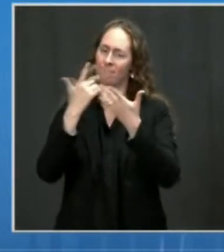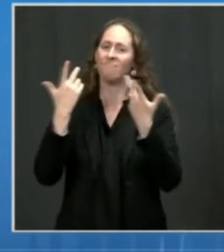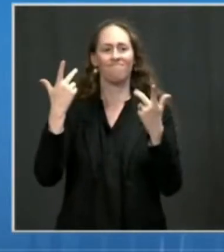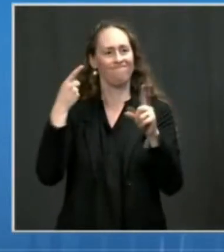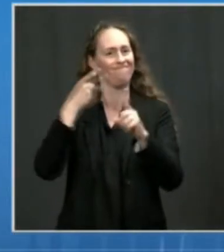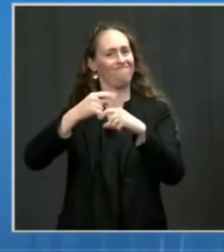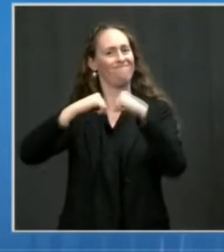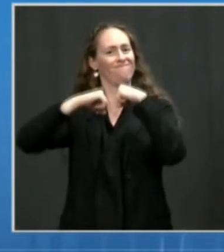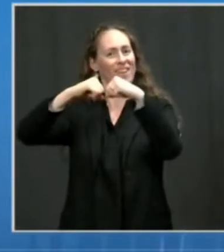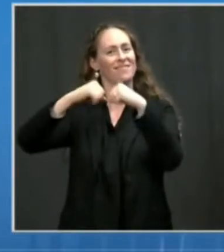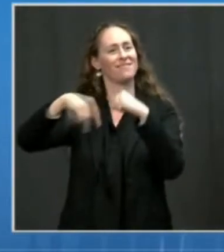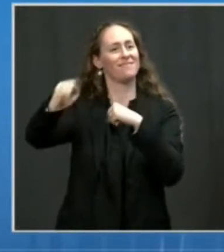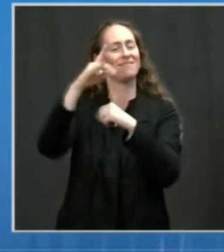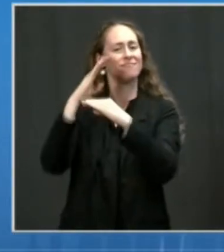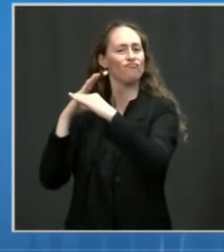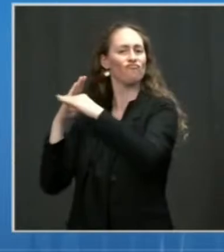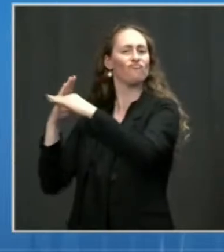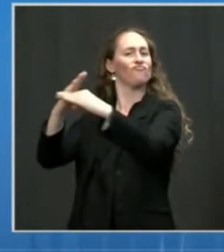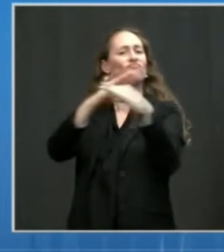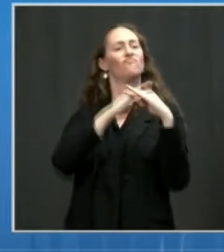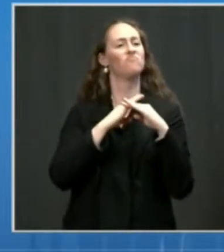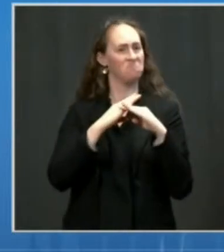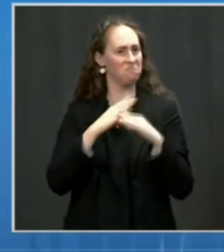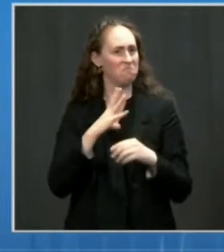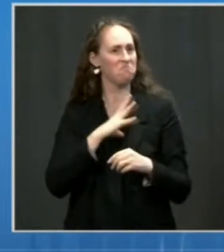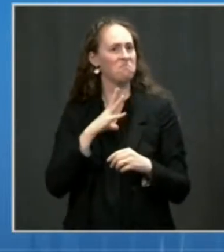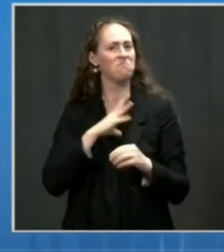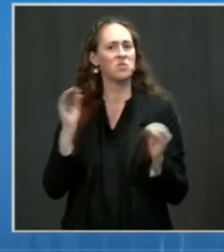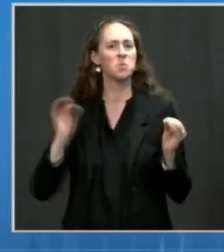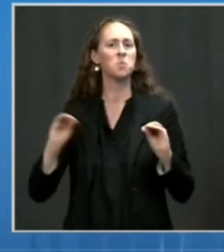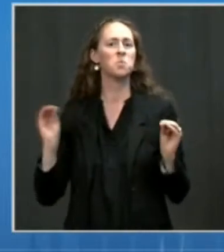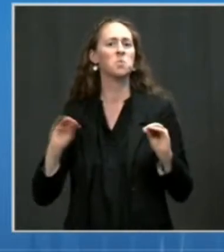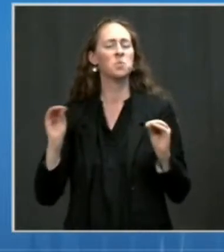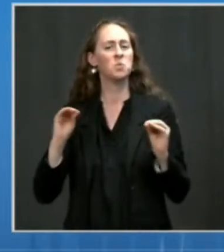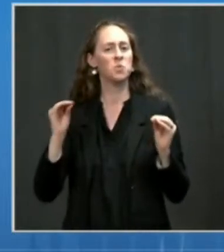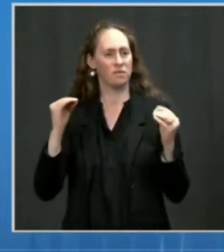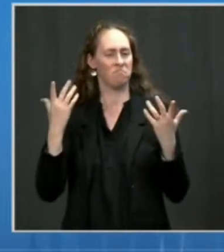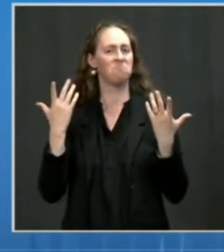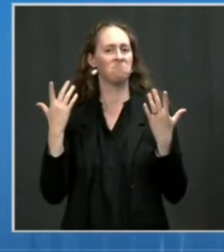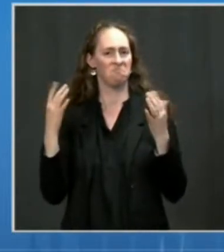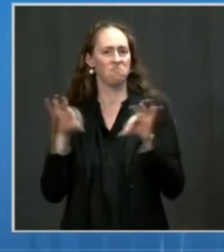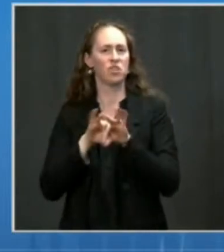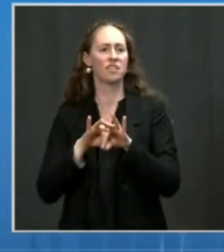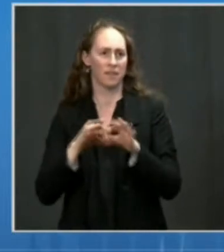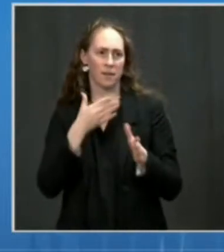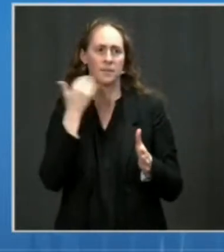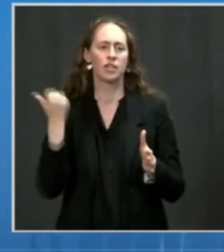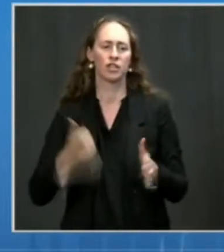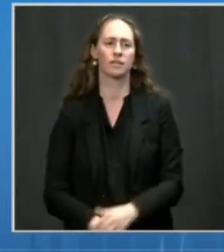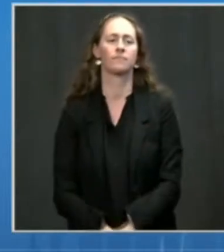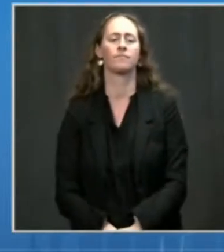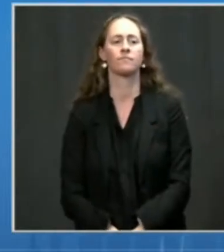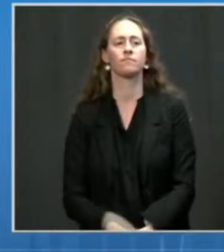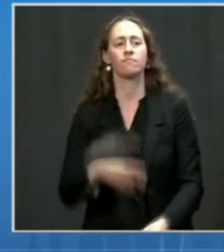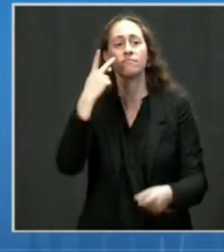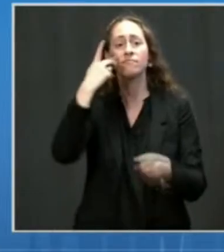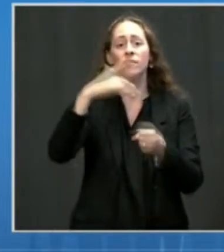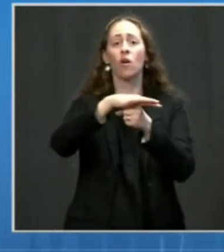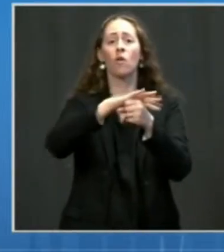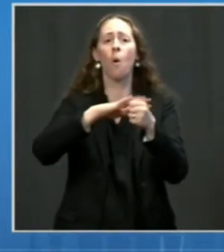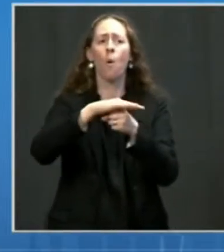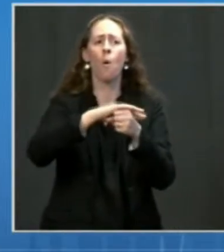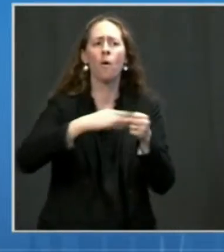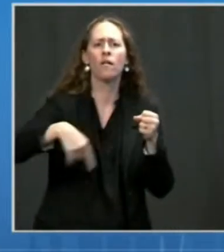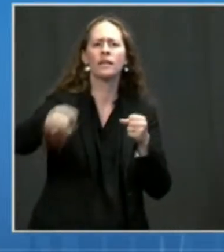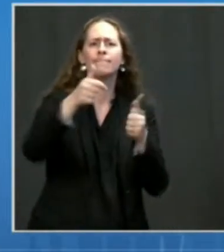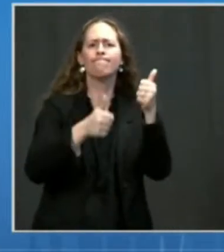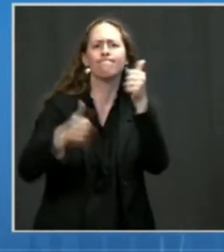OUR VACCINES DID EXACTLY WHAT